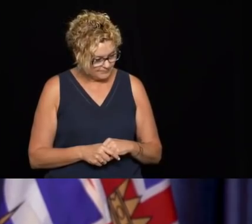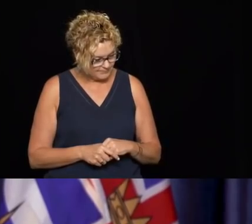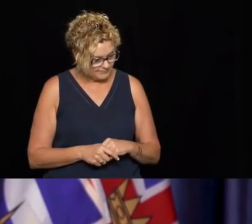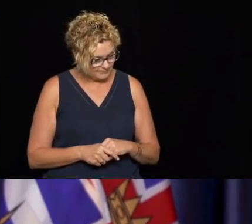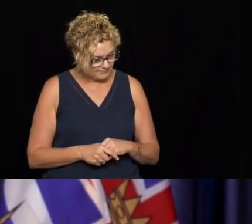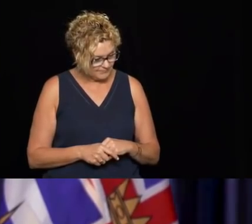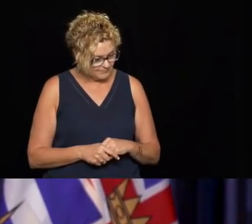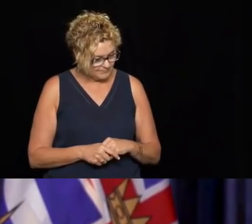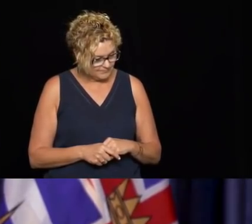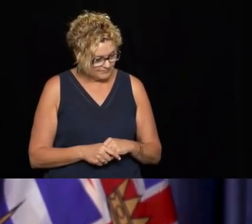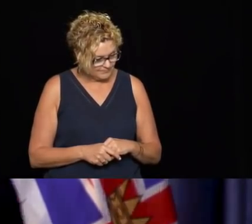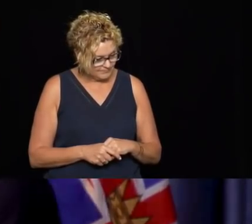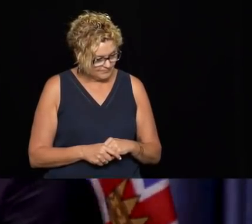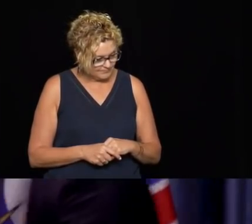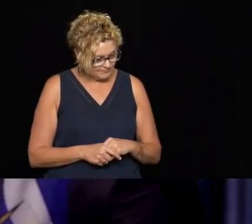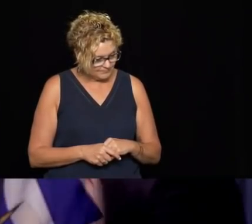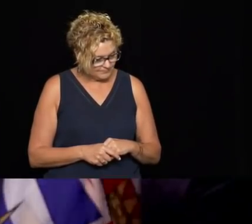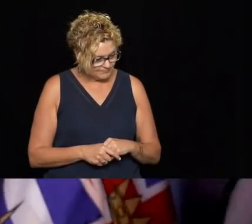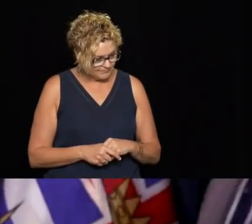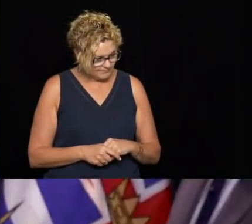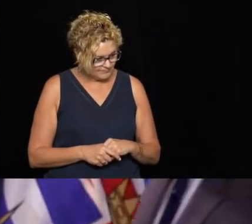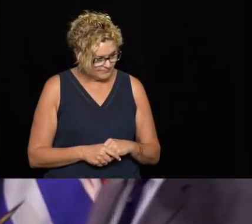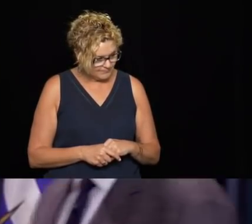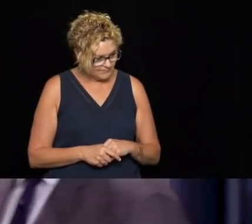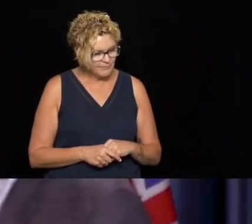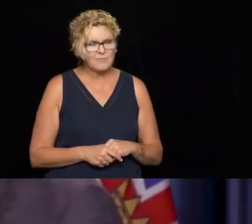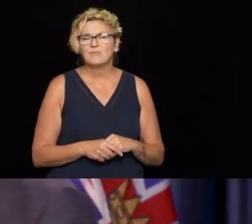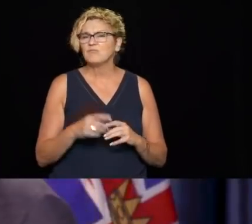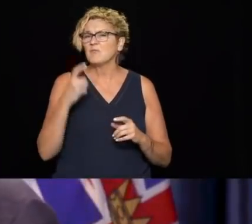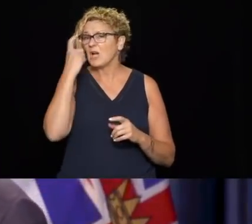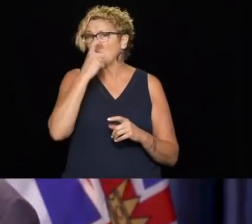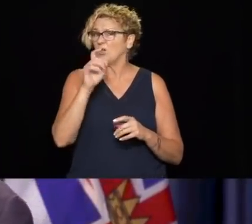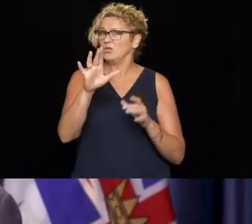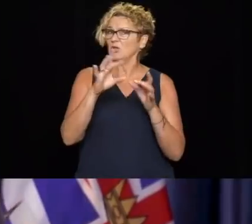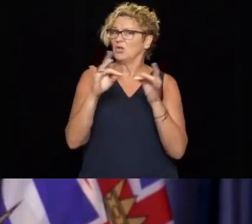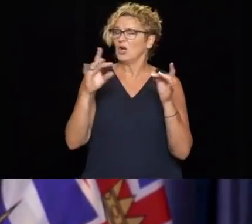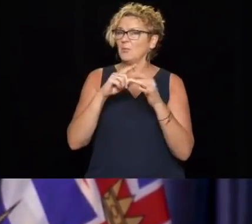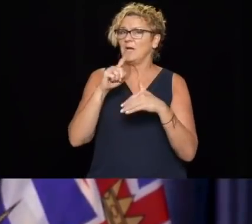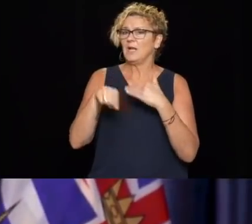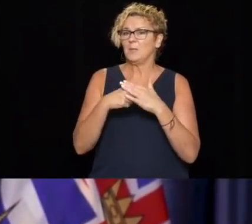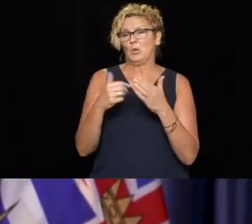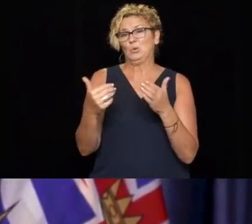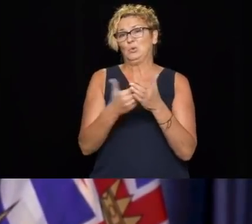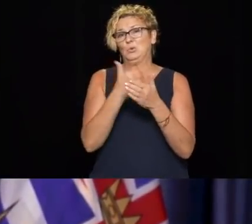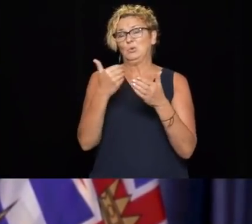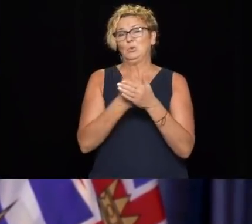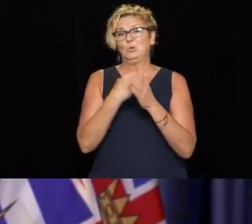I do, and just want to see if I could get a reaction to transport Canada,